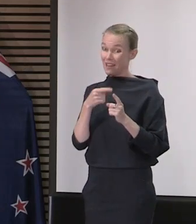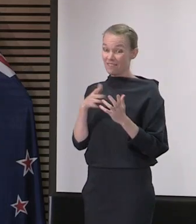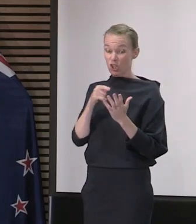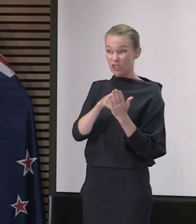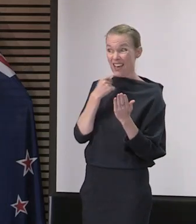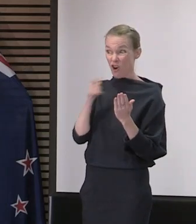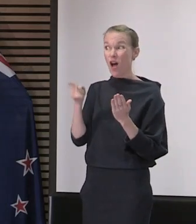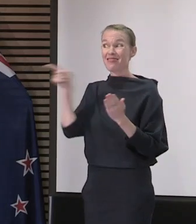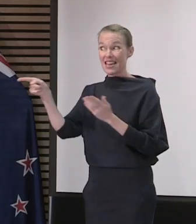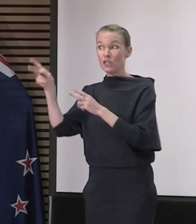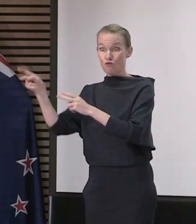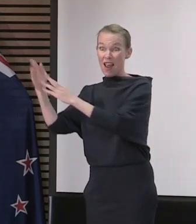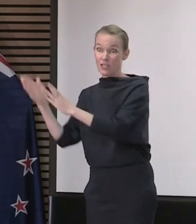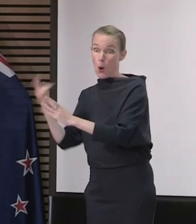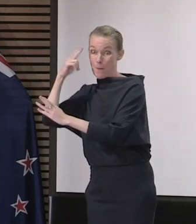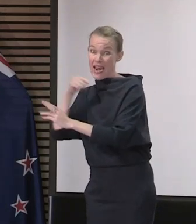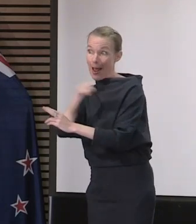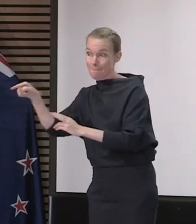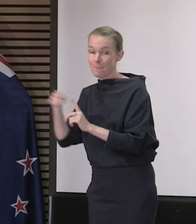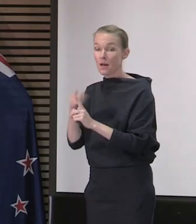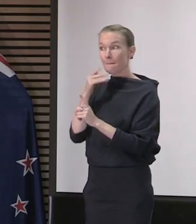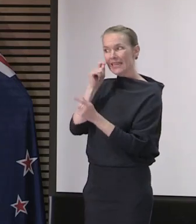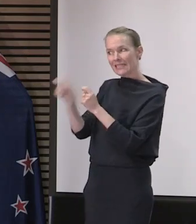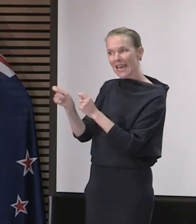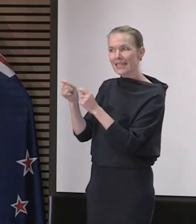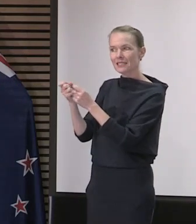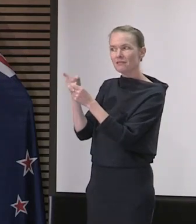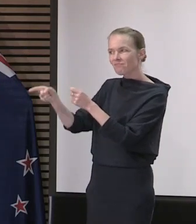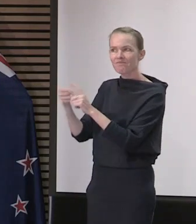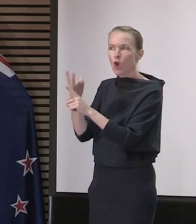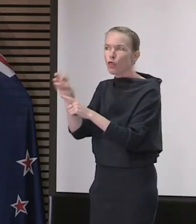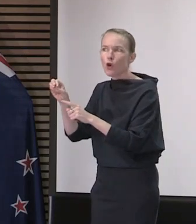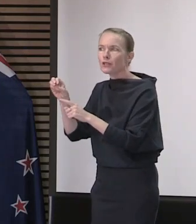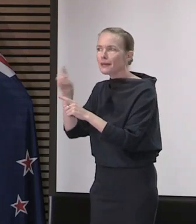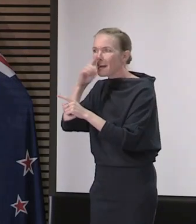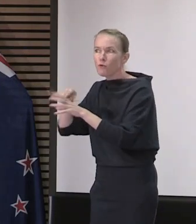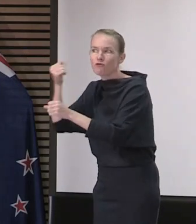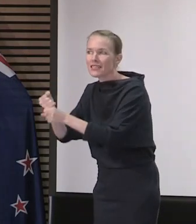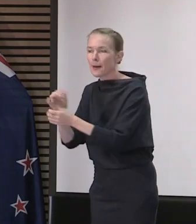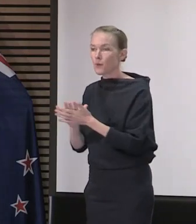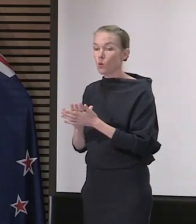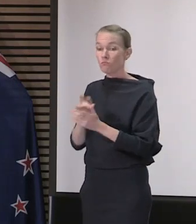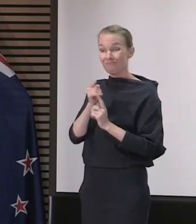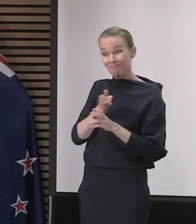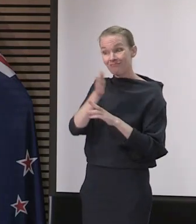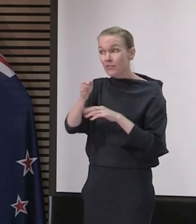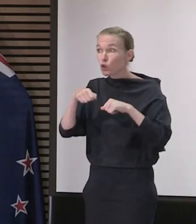people, for example, to the level of detail around which aged residential care facilities, how many people